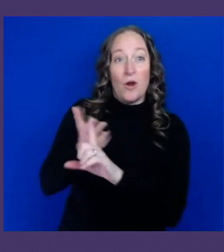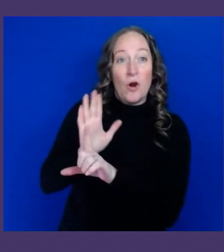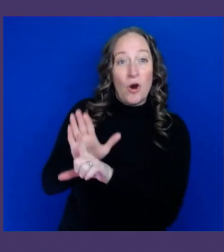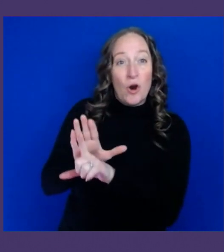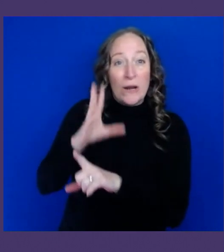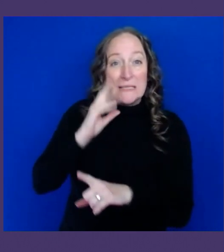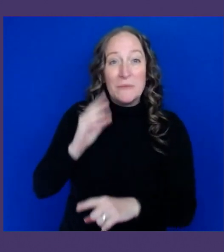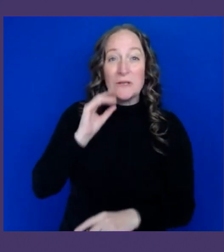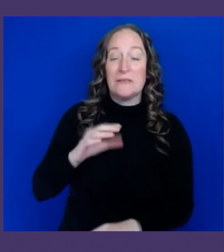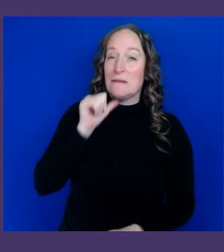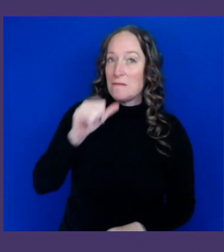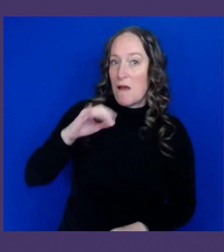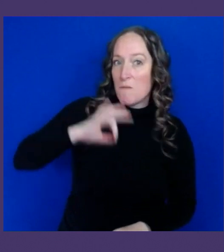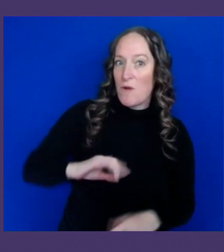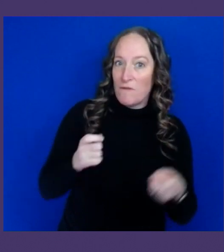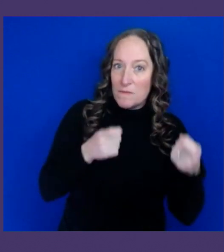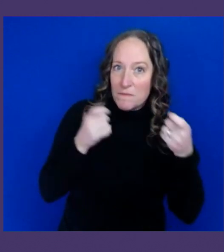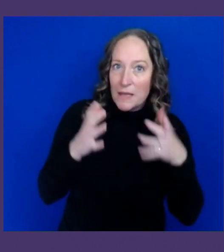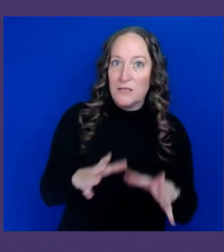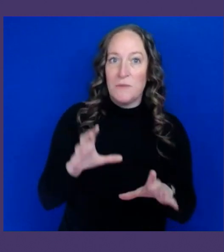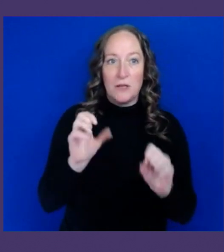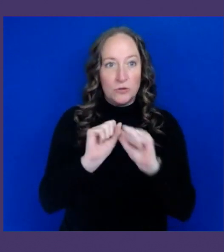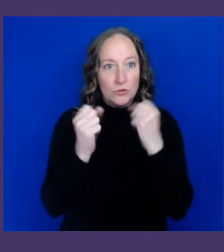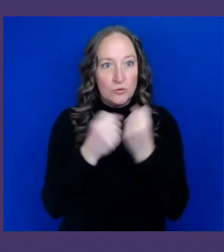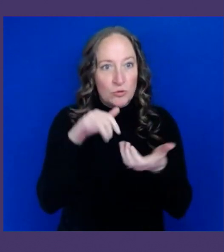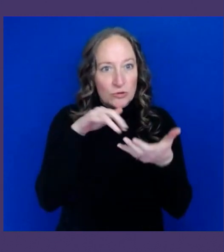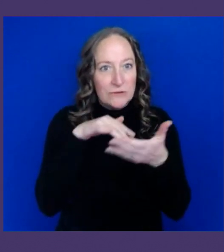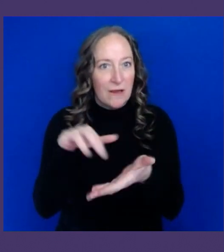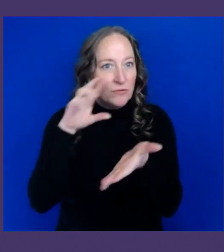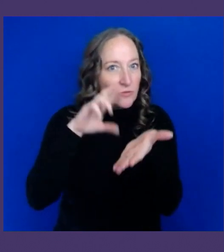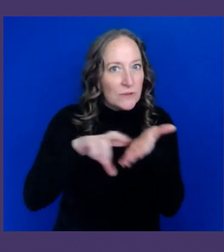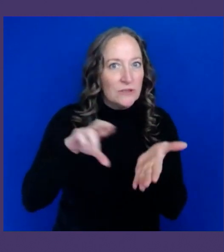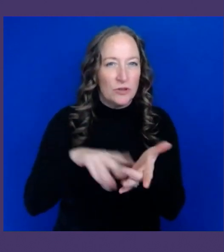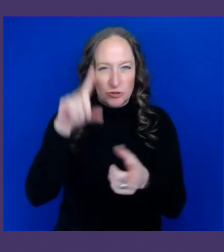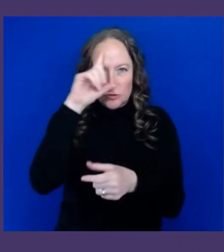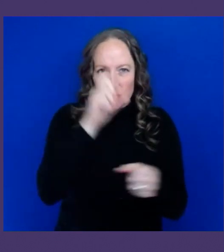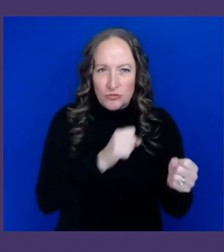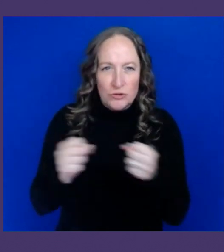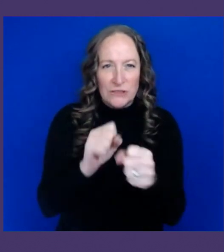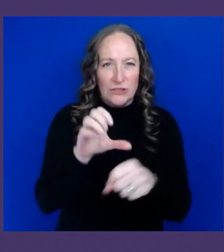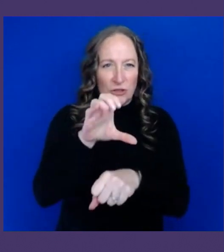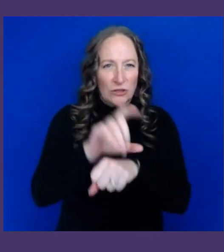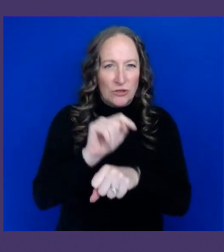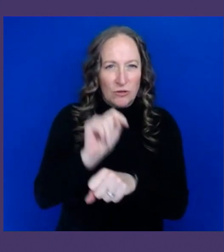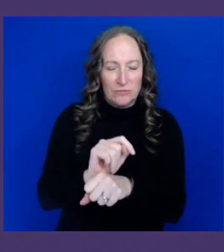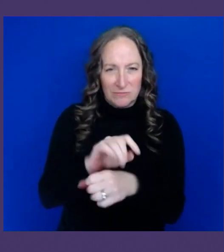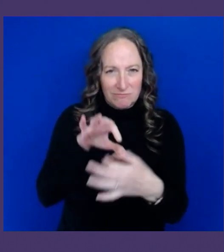and strategic consulting. At Disability:IN, her research touches on areas including